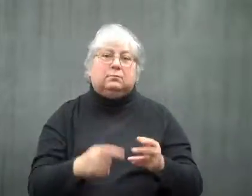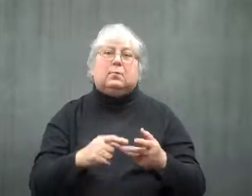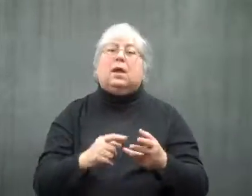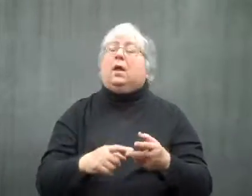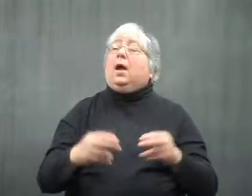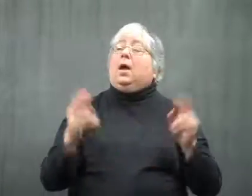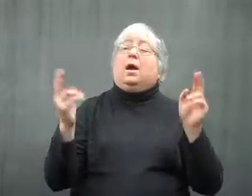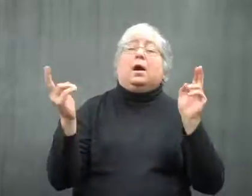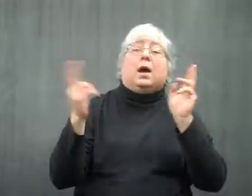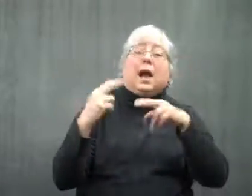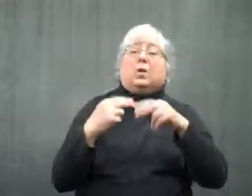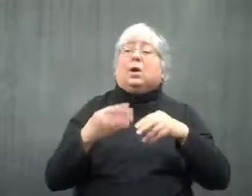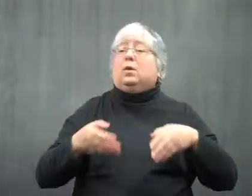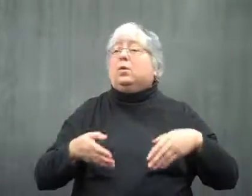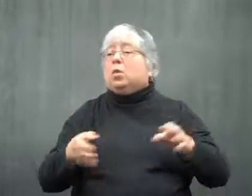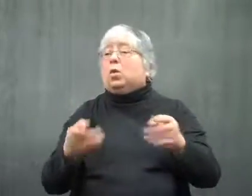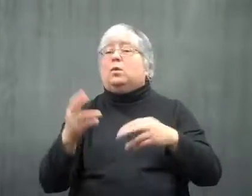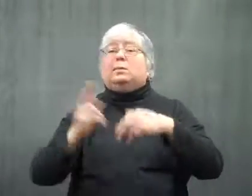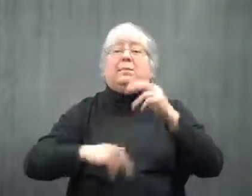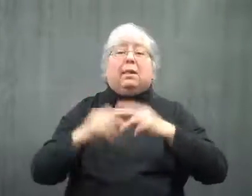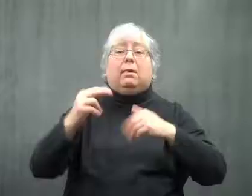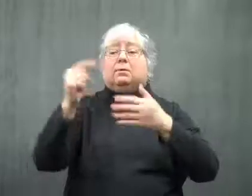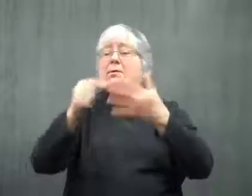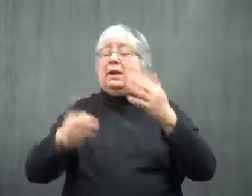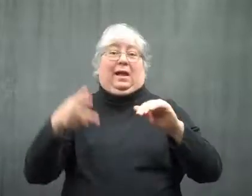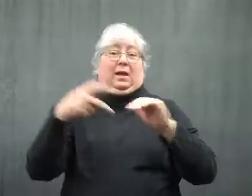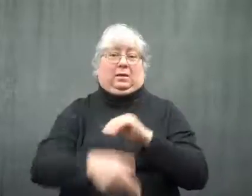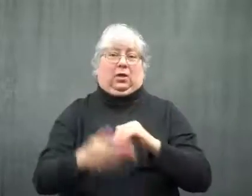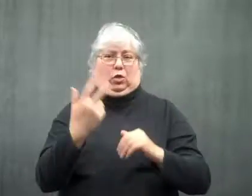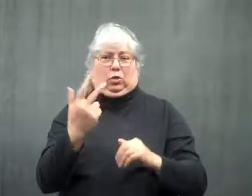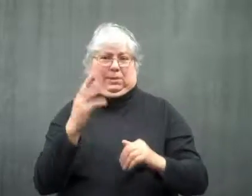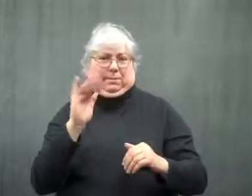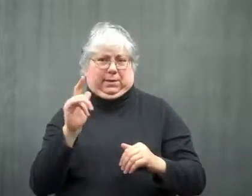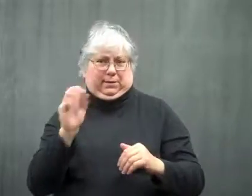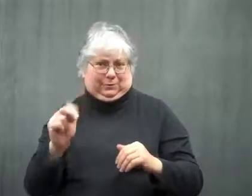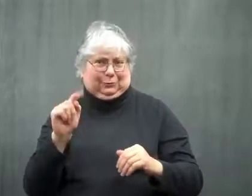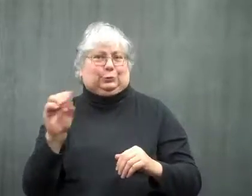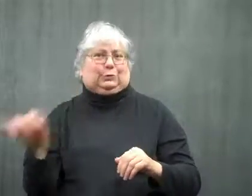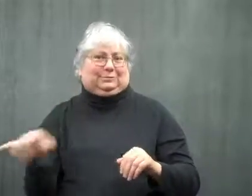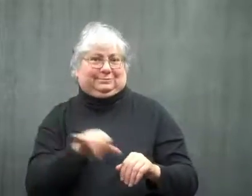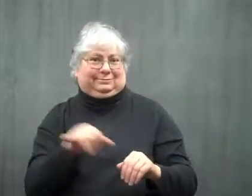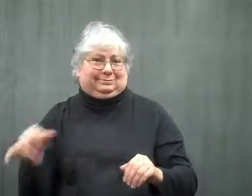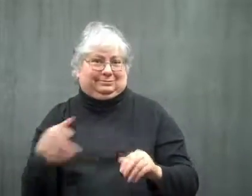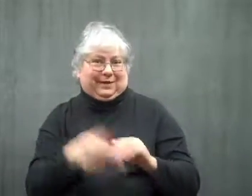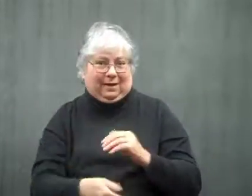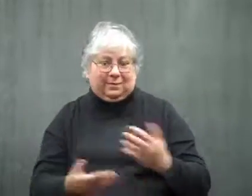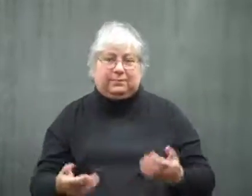Infrastructure for roads was cut by the same amount, $3 billion.